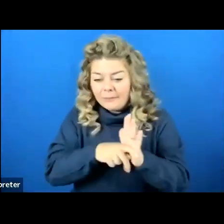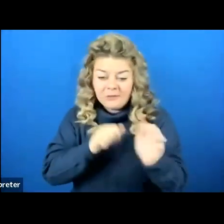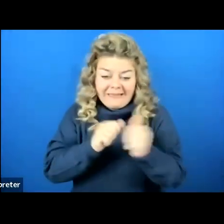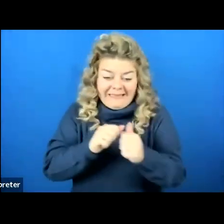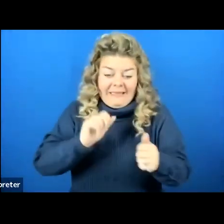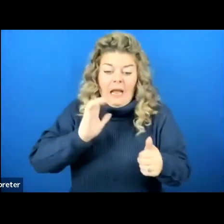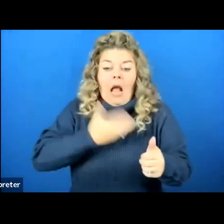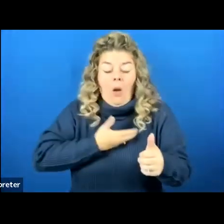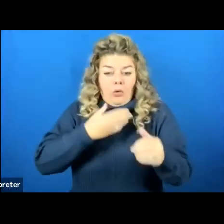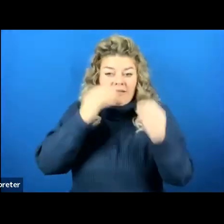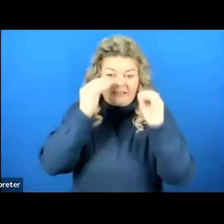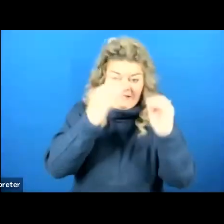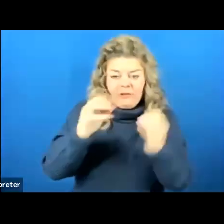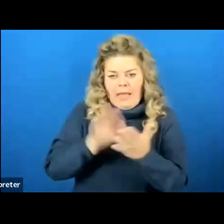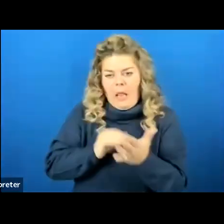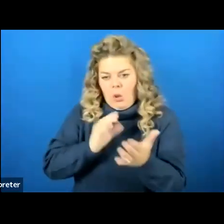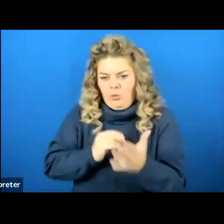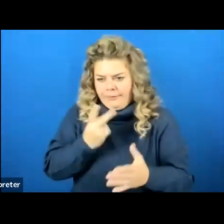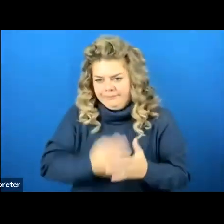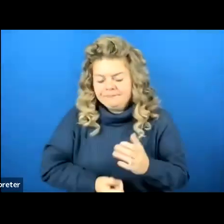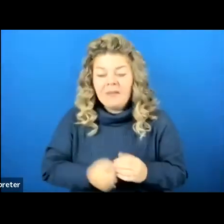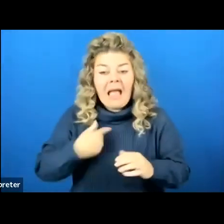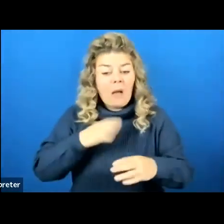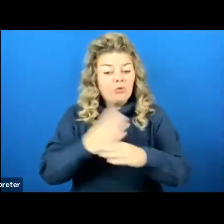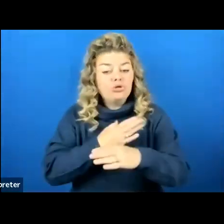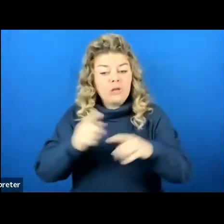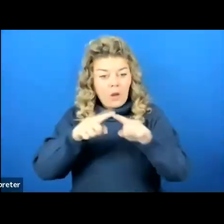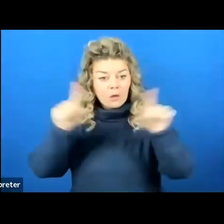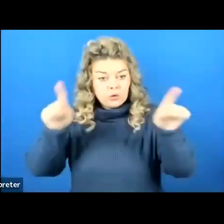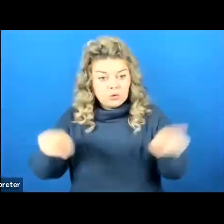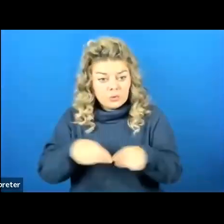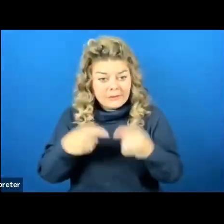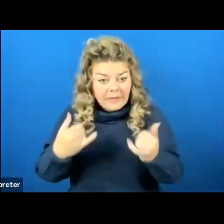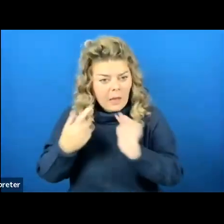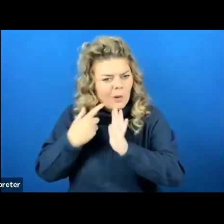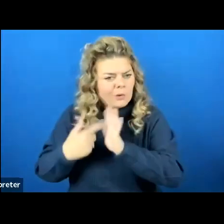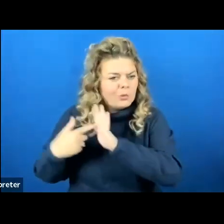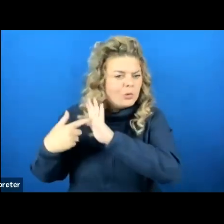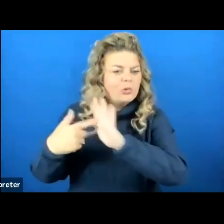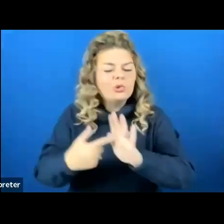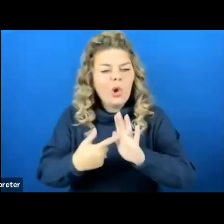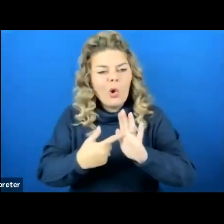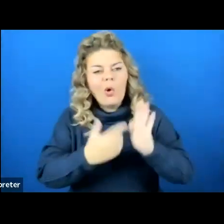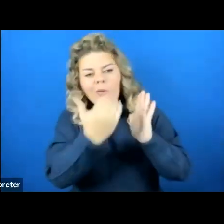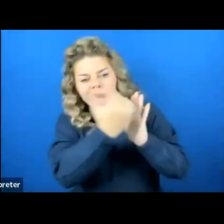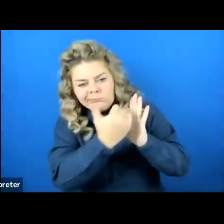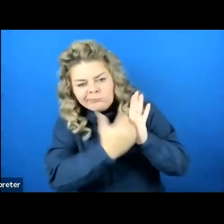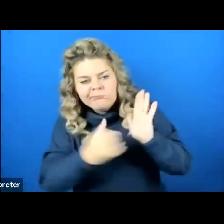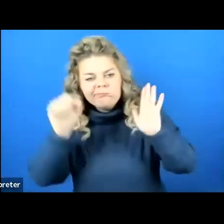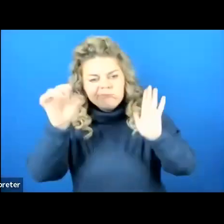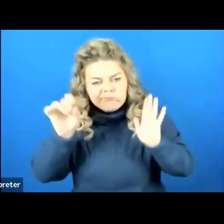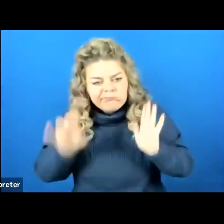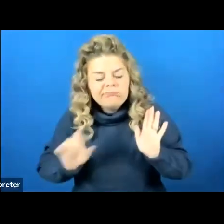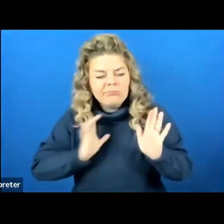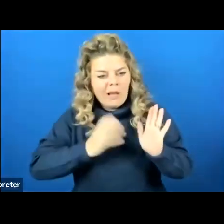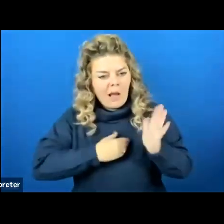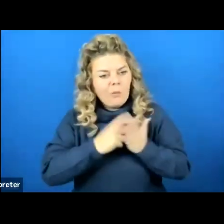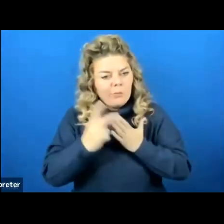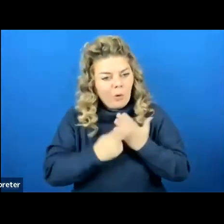And at this time, I will share my screen to demonstrate and to walk through what we're doing at the Ford School.